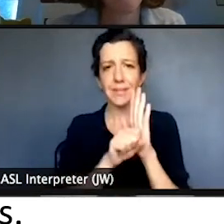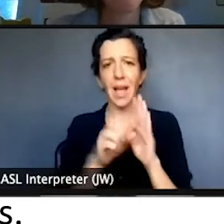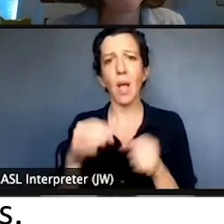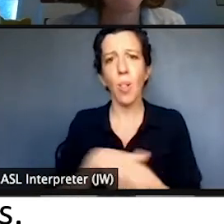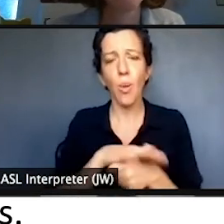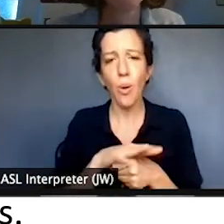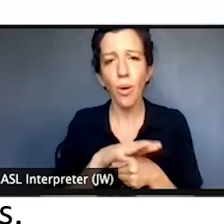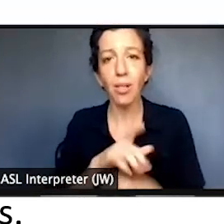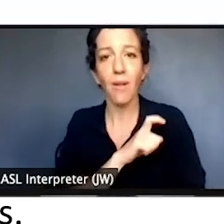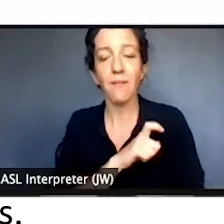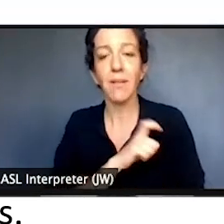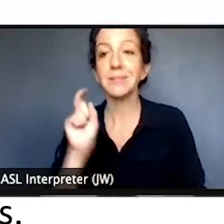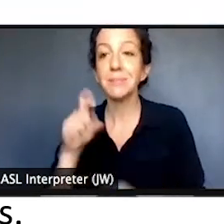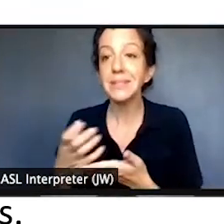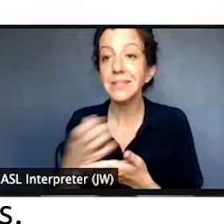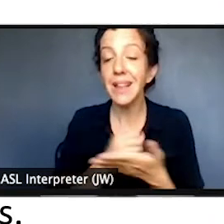Okay. Thank you so much for that.